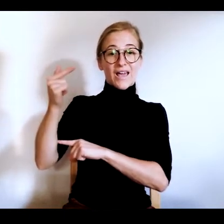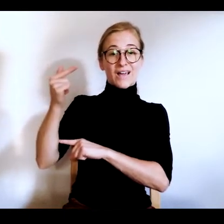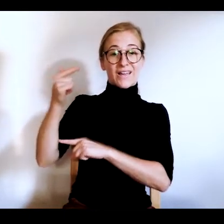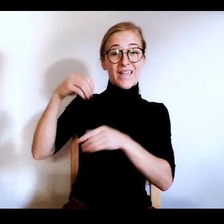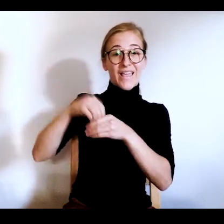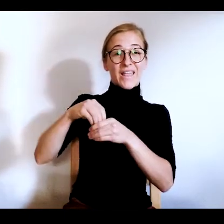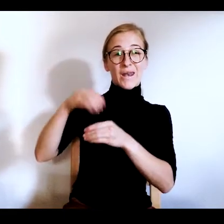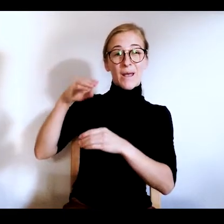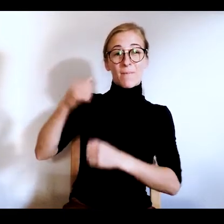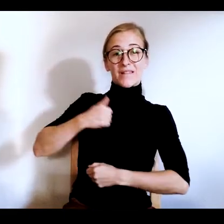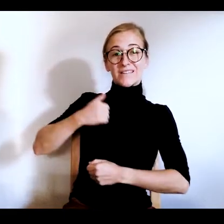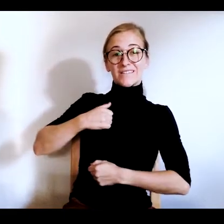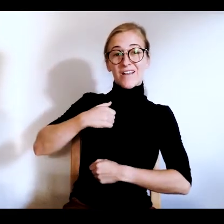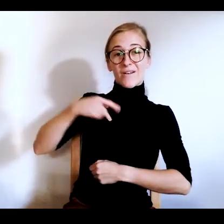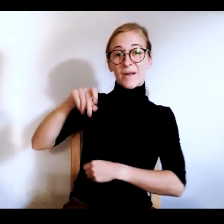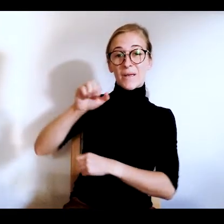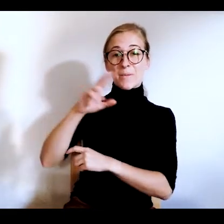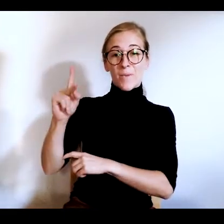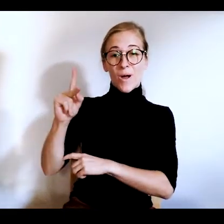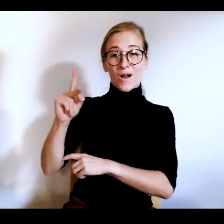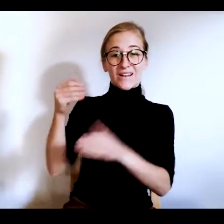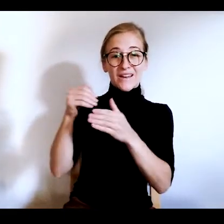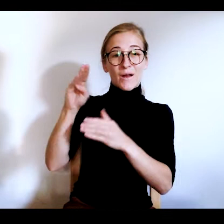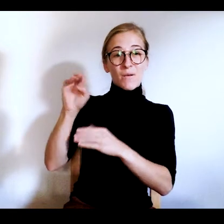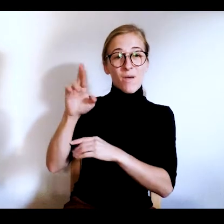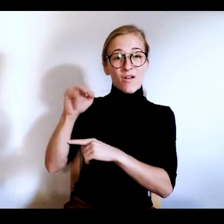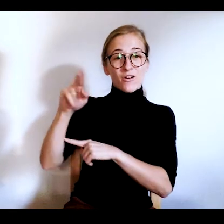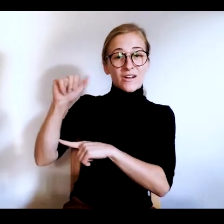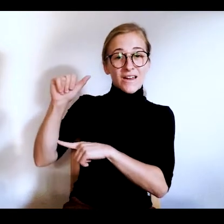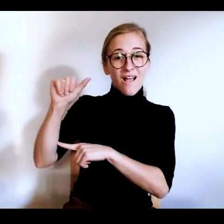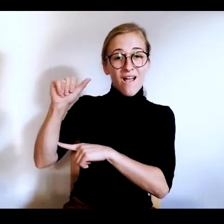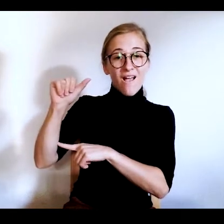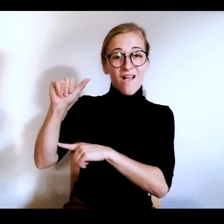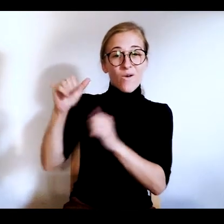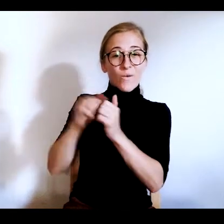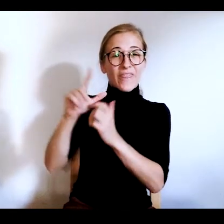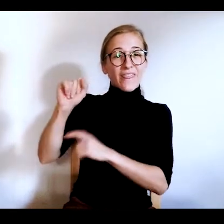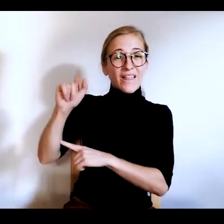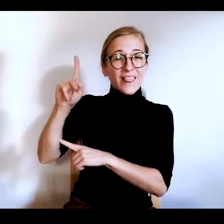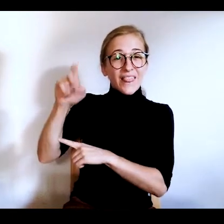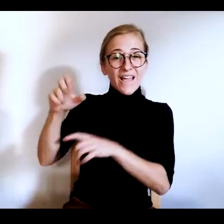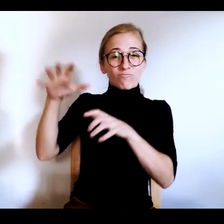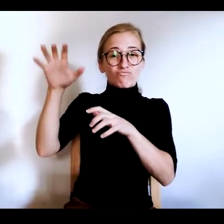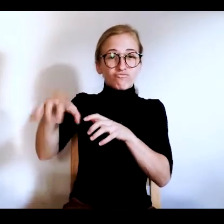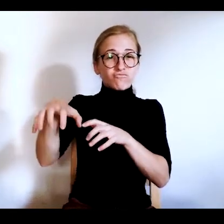which is in the marina next to the lake from here from the city of .